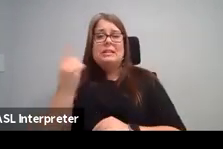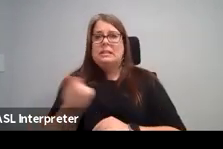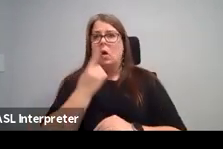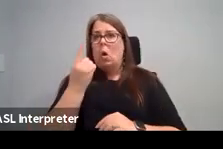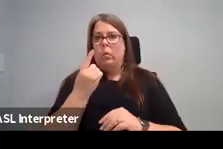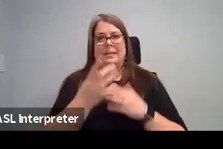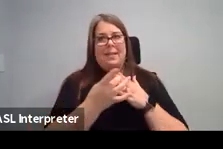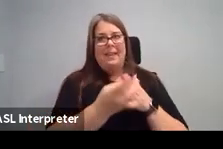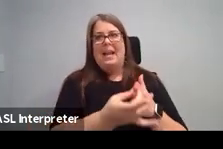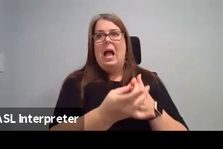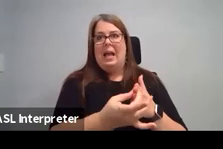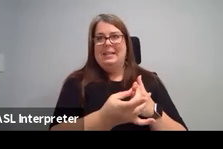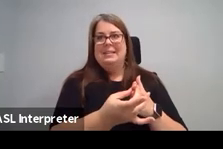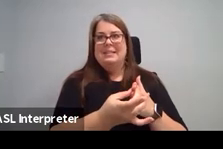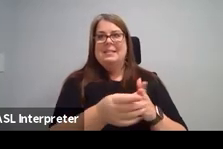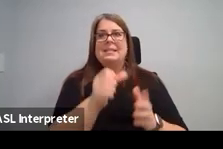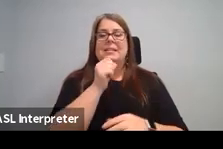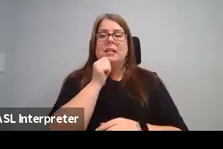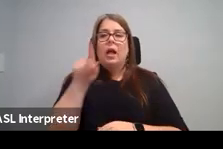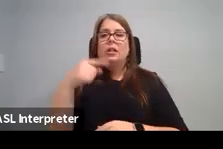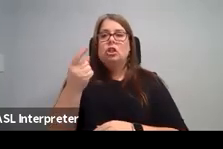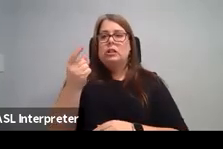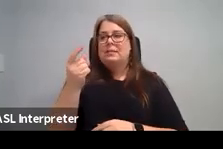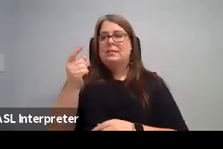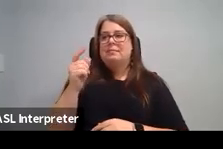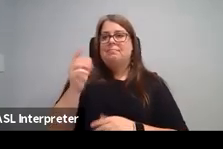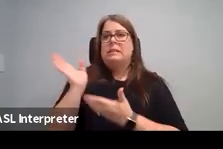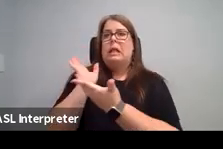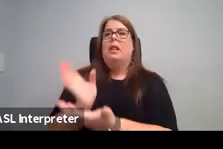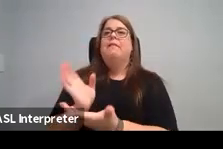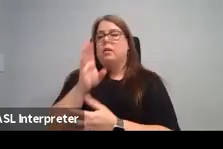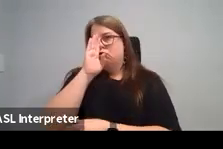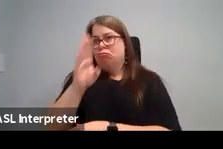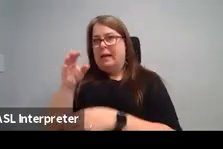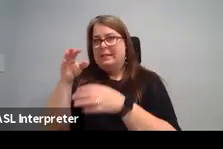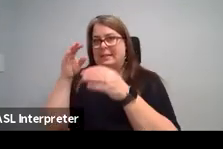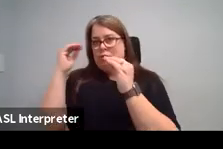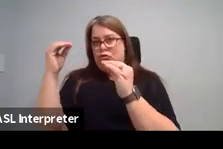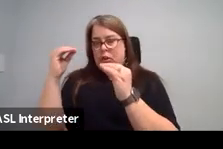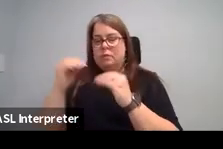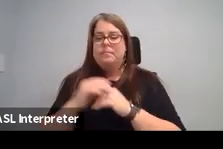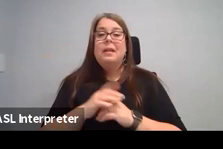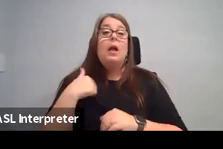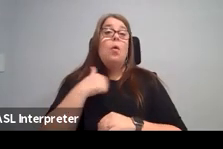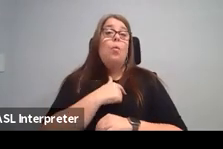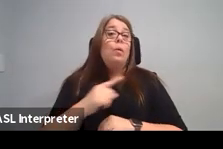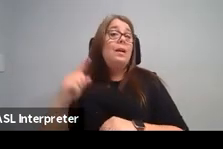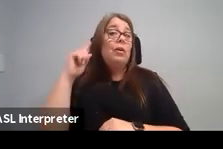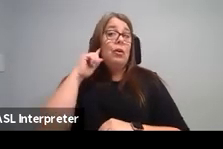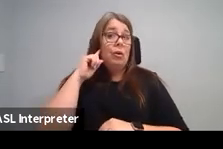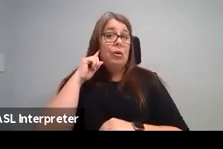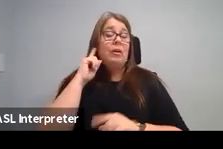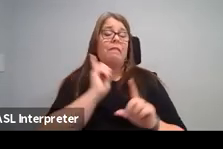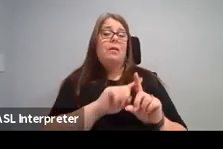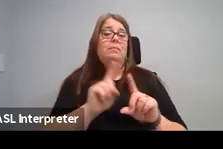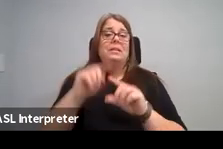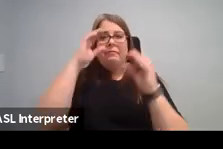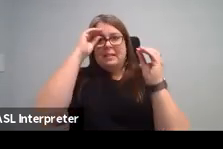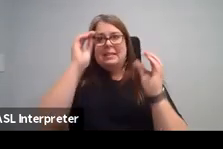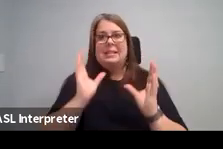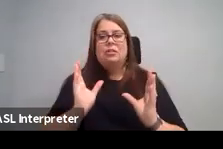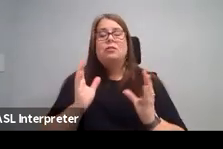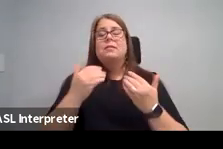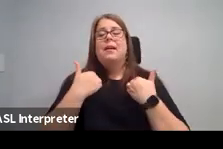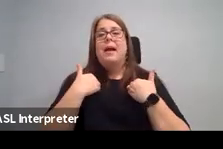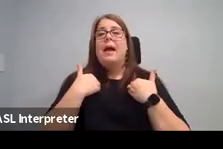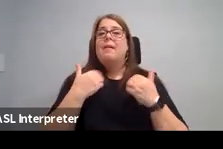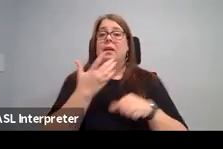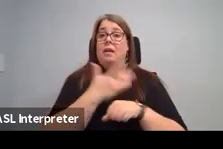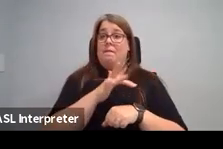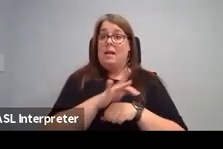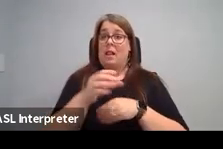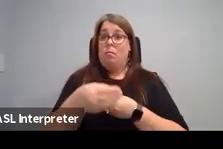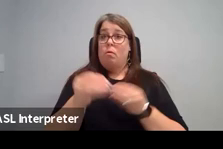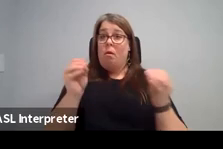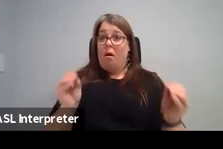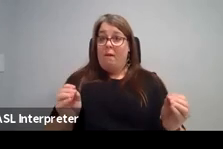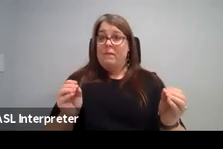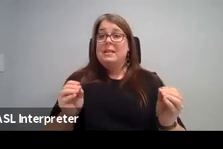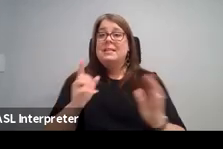Allison Frenzel : Rather than the deliverer of direct instruction and we found and heard from a lot of our teacher colleagues that open office hours, really support this and offer both parents and students support.